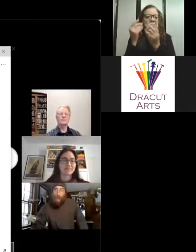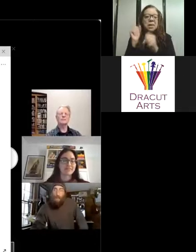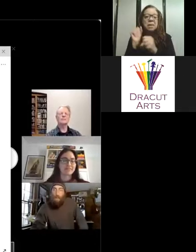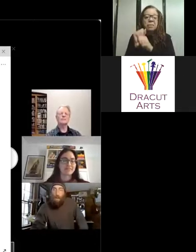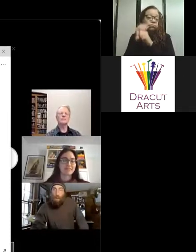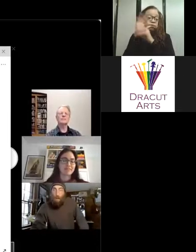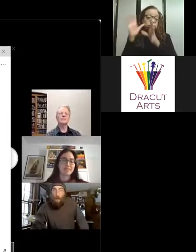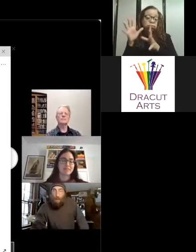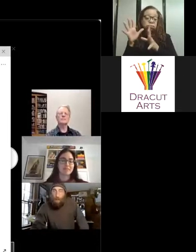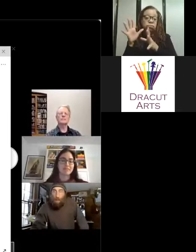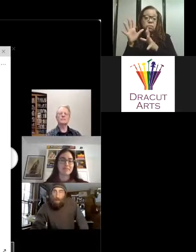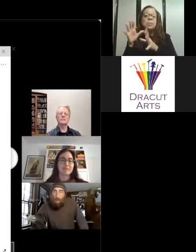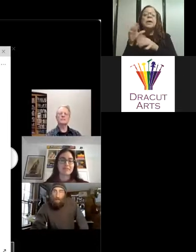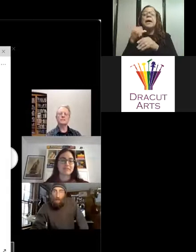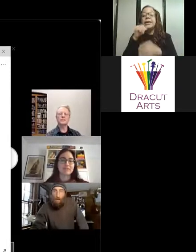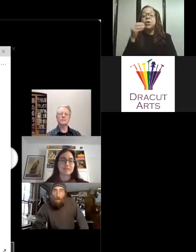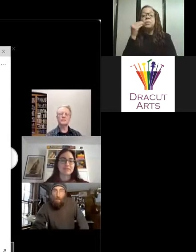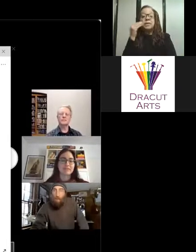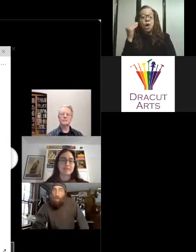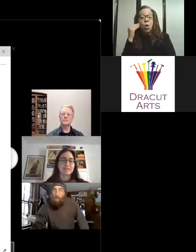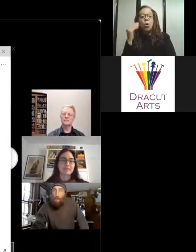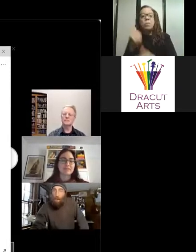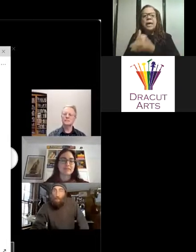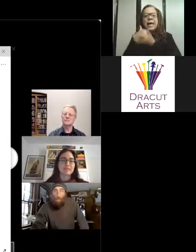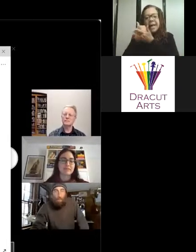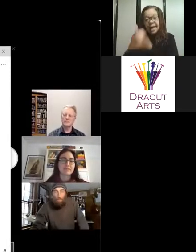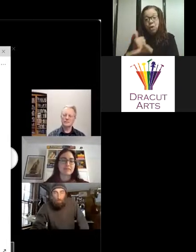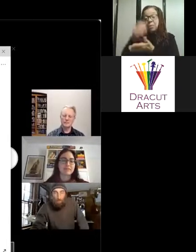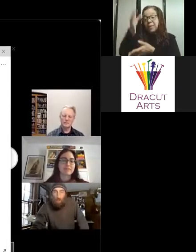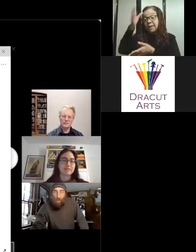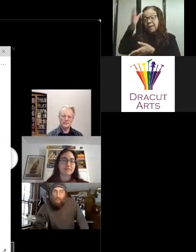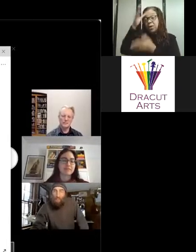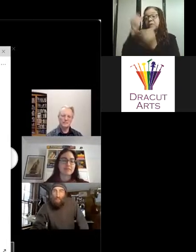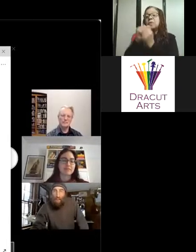"I was at home helping my father with the work of the farm"-- notice he doesn't say